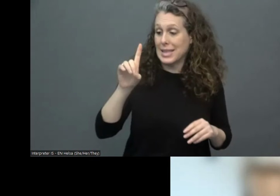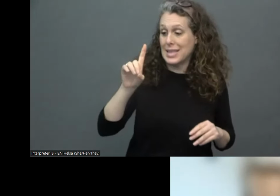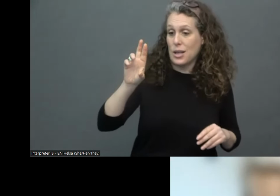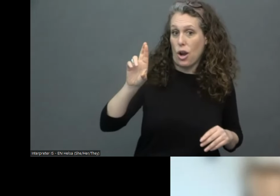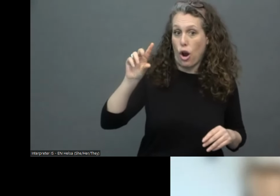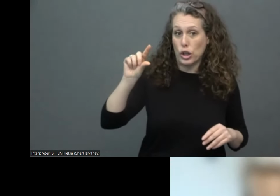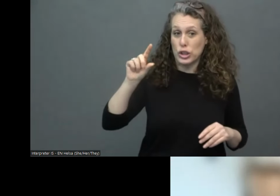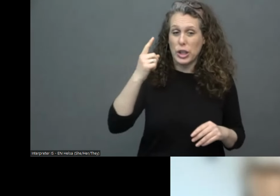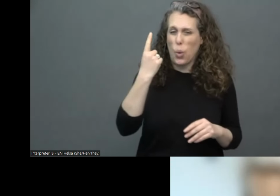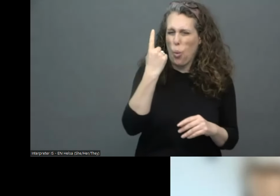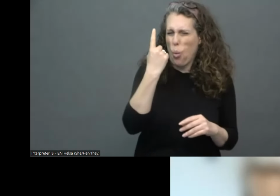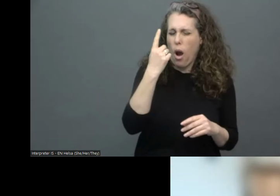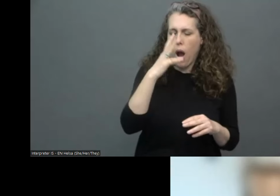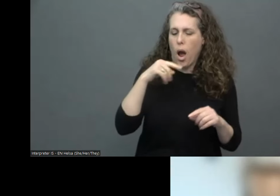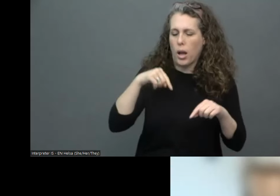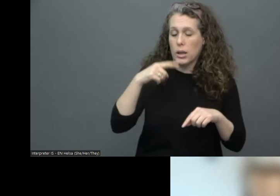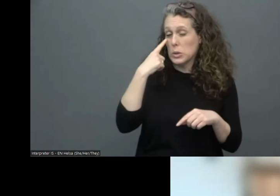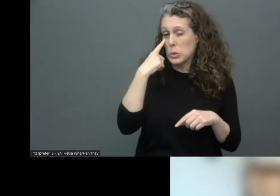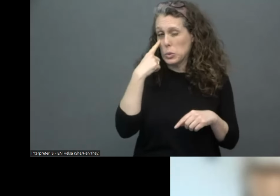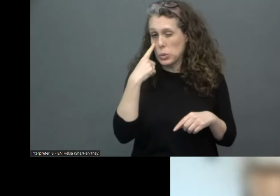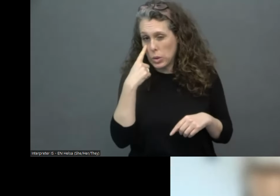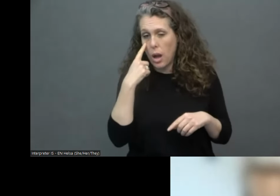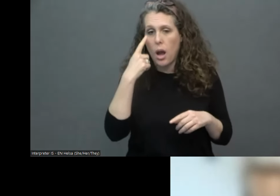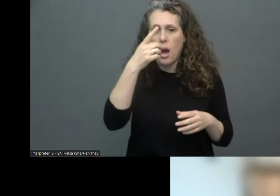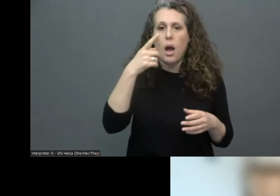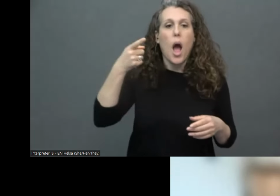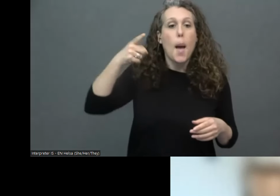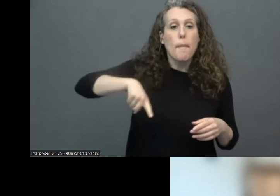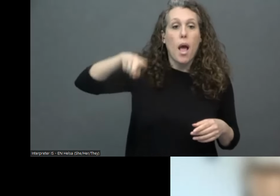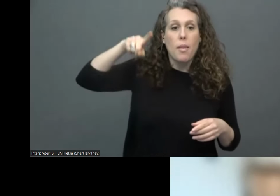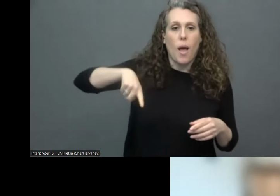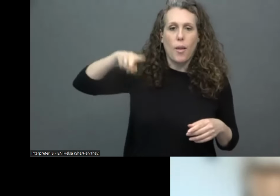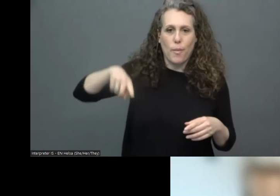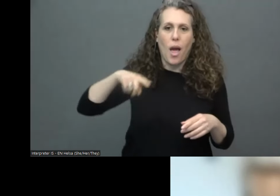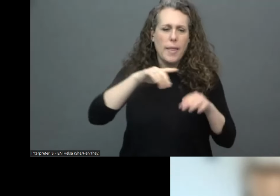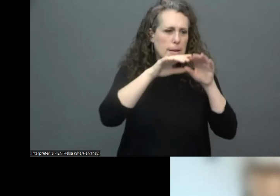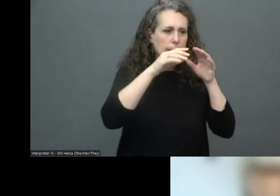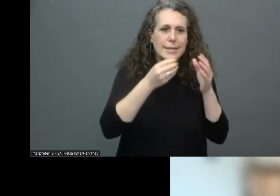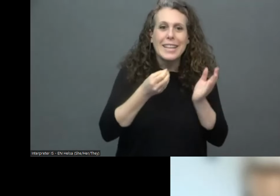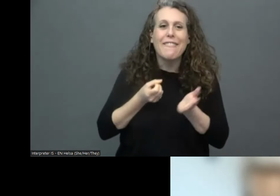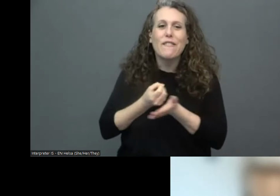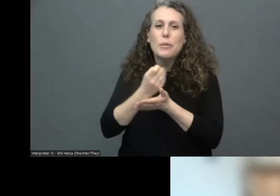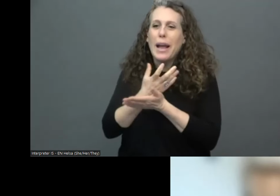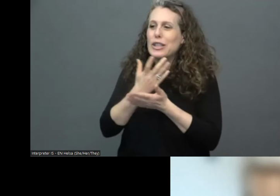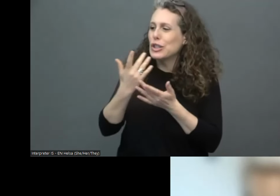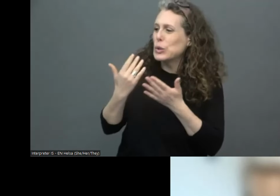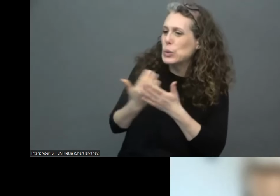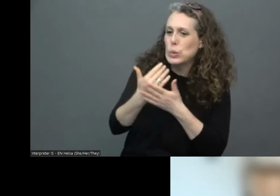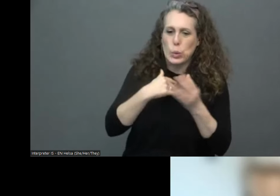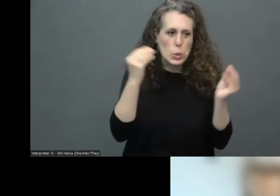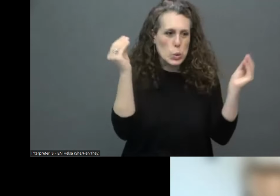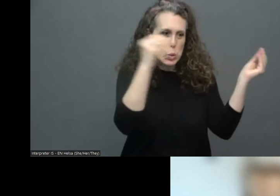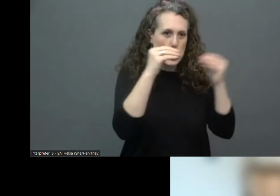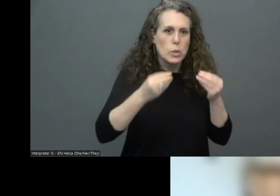on a monthly basis through the newsletter we publicize the new materials being developed.